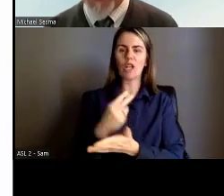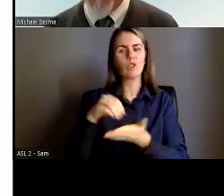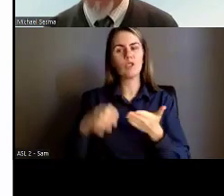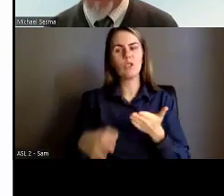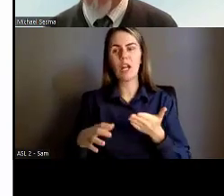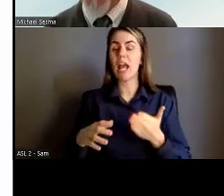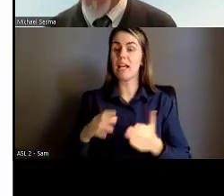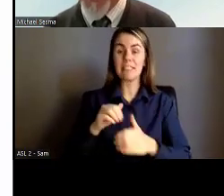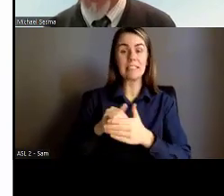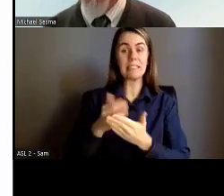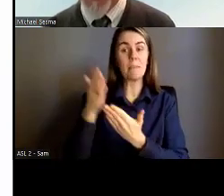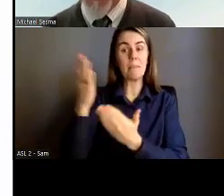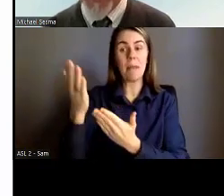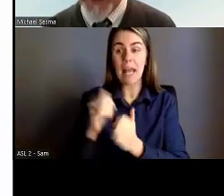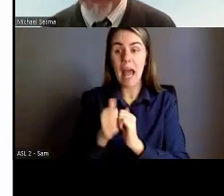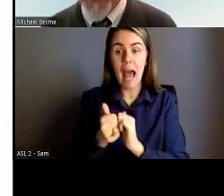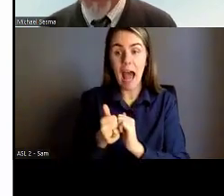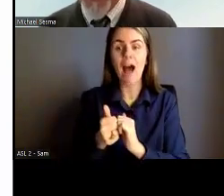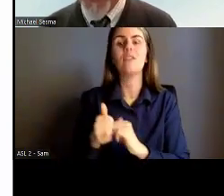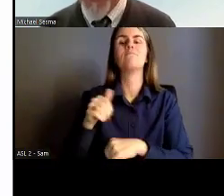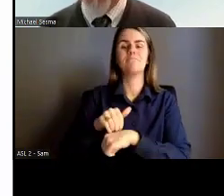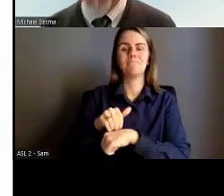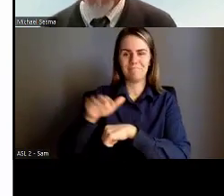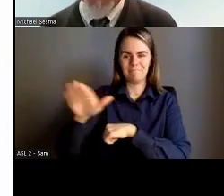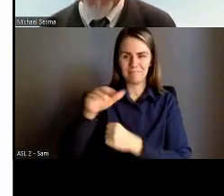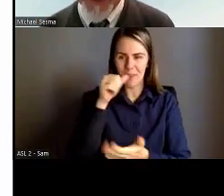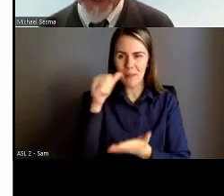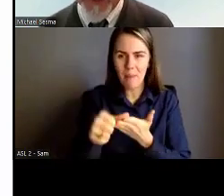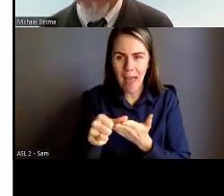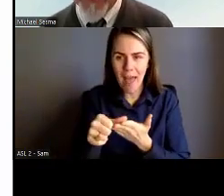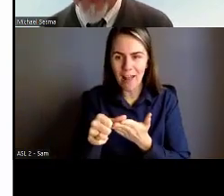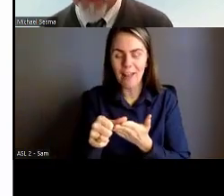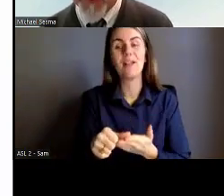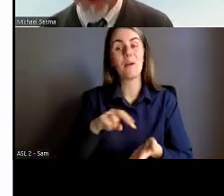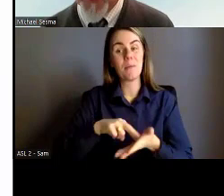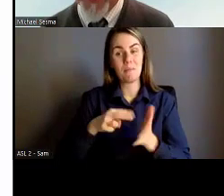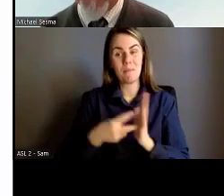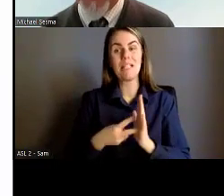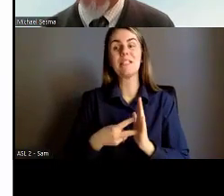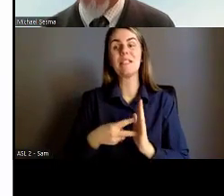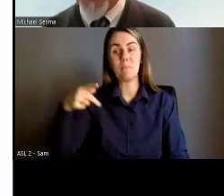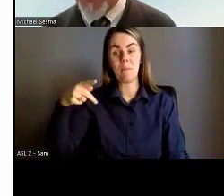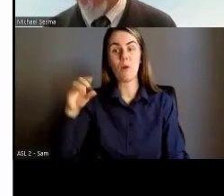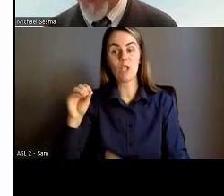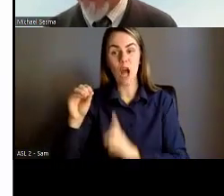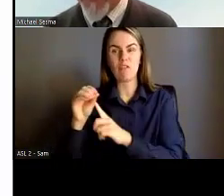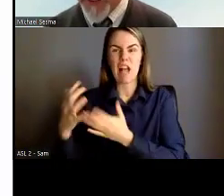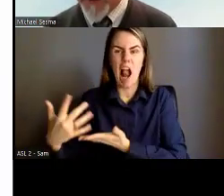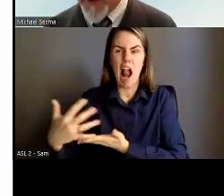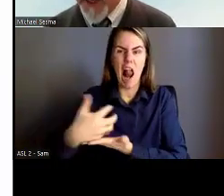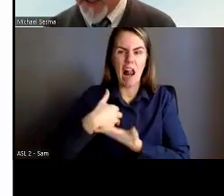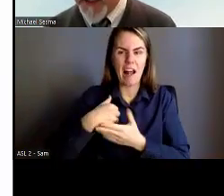The post office made a lot of money on that. We don't submit anything by paper anymore. Everything is routed electronically,